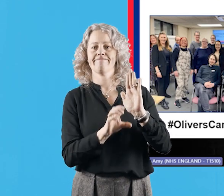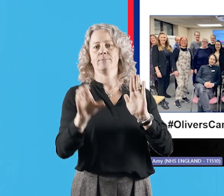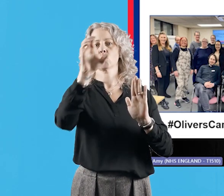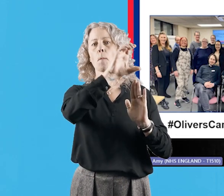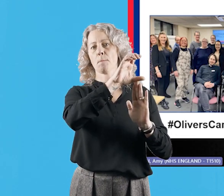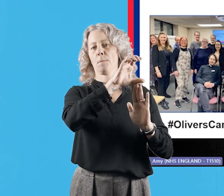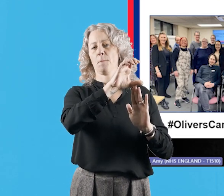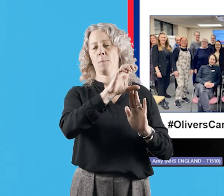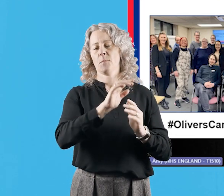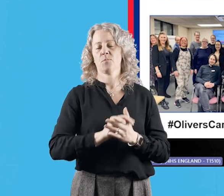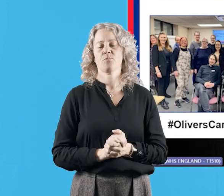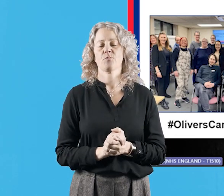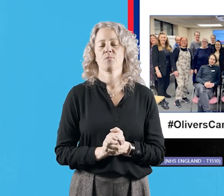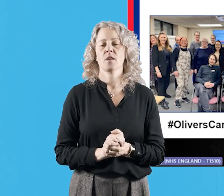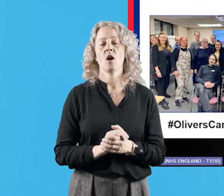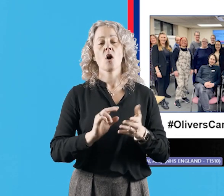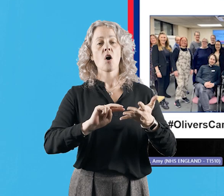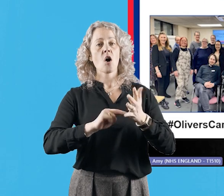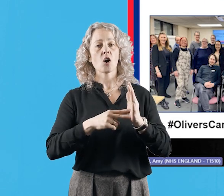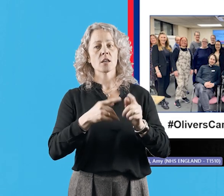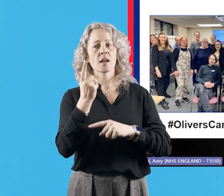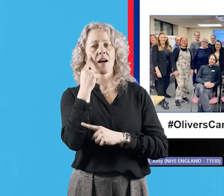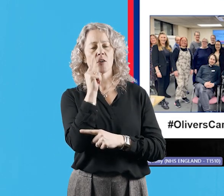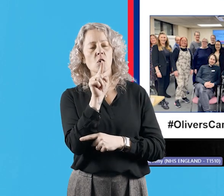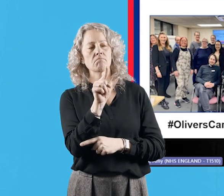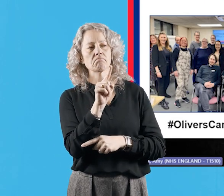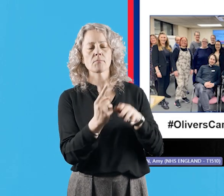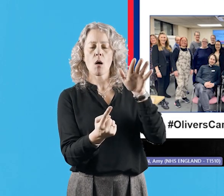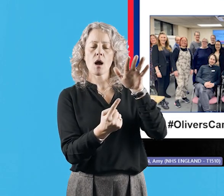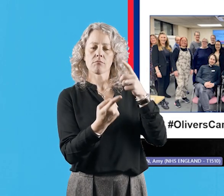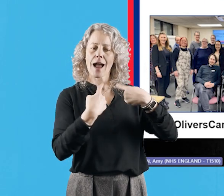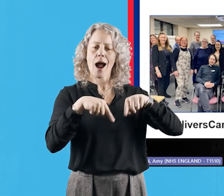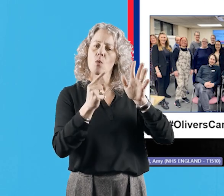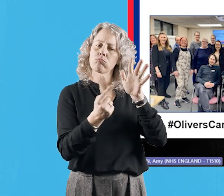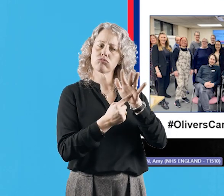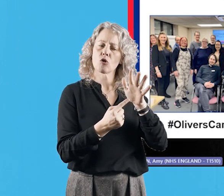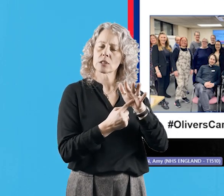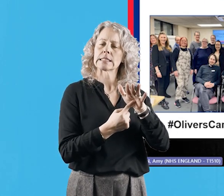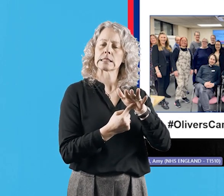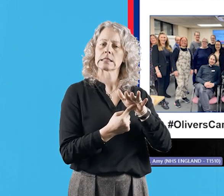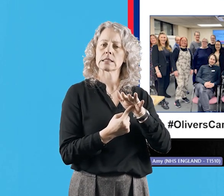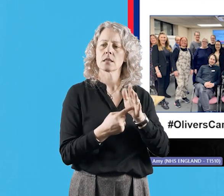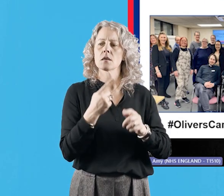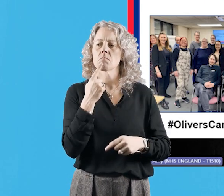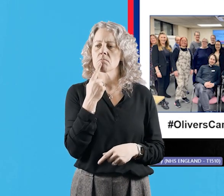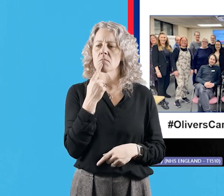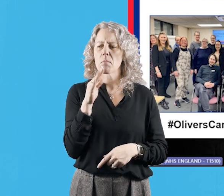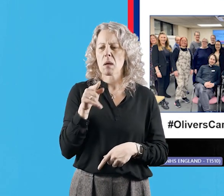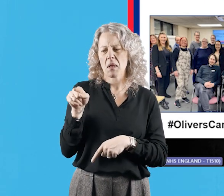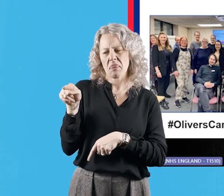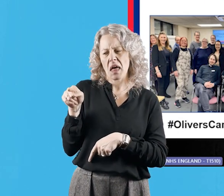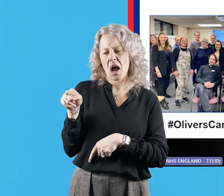stuff you training. And it's for organisations to look at their priorities and think there might be something else that I